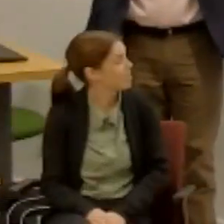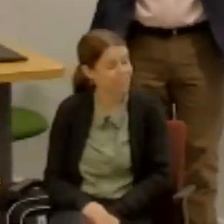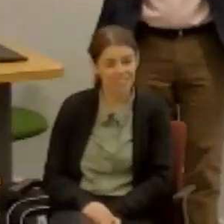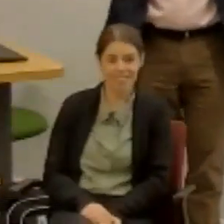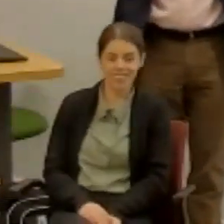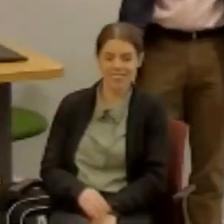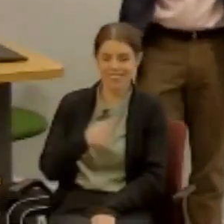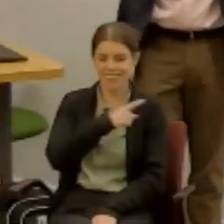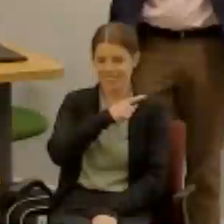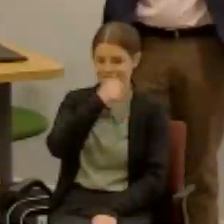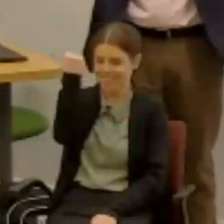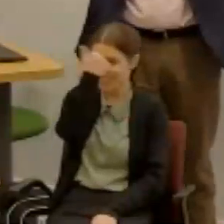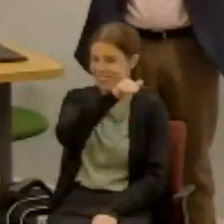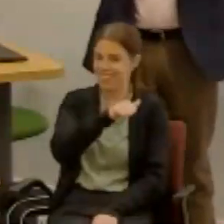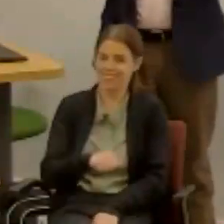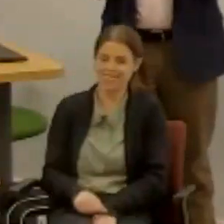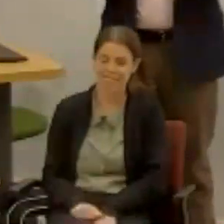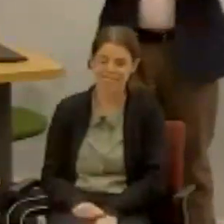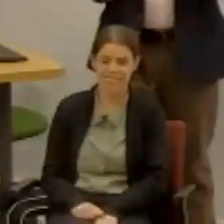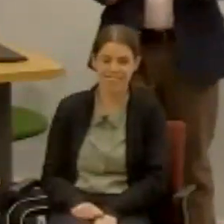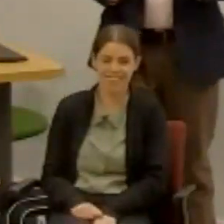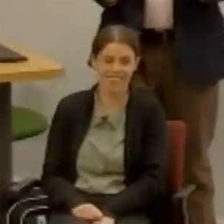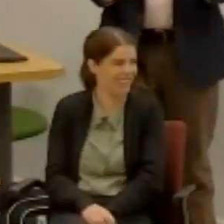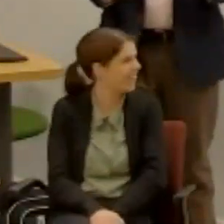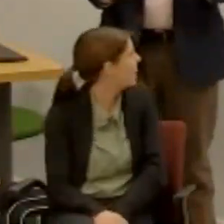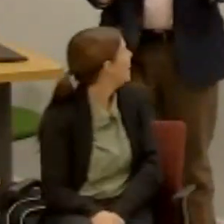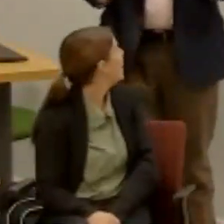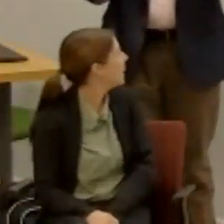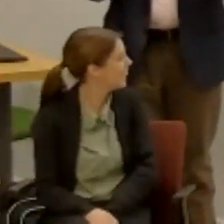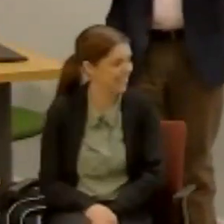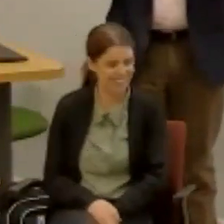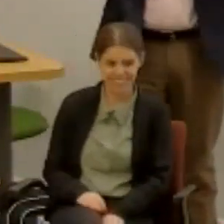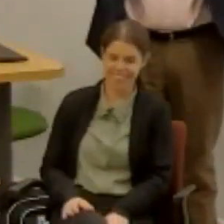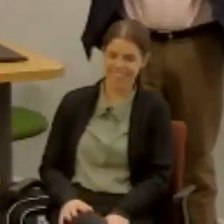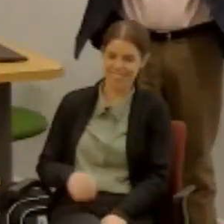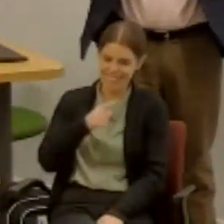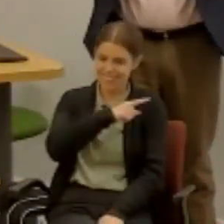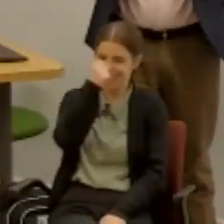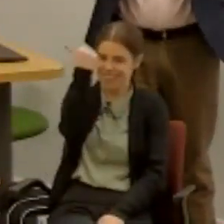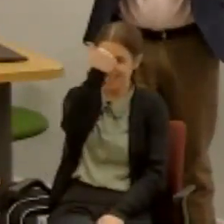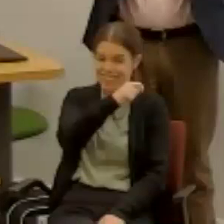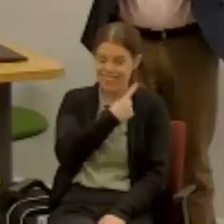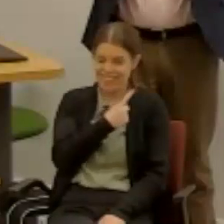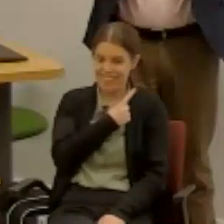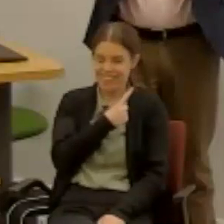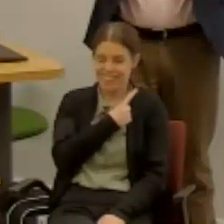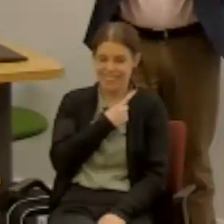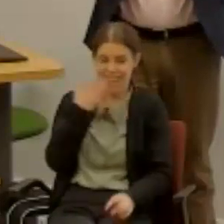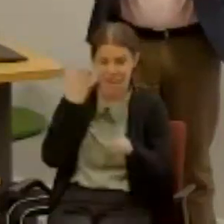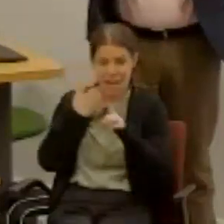It genius this is genius it the only one tickly miss this genius Impact Protection.